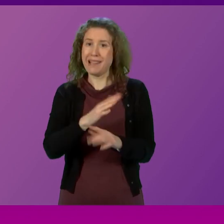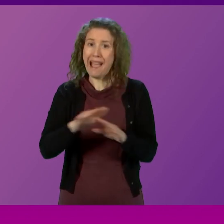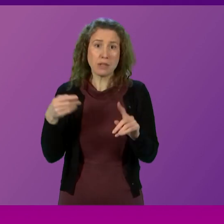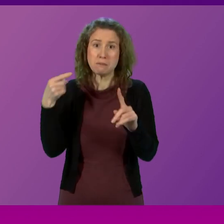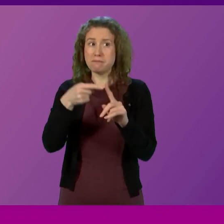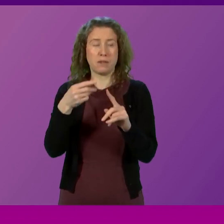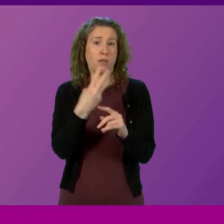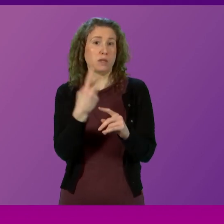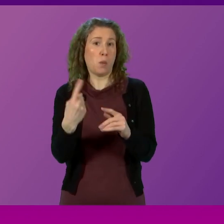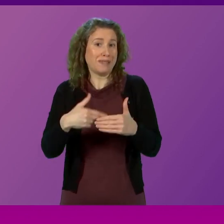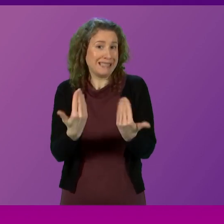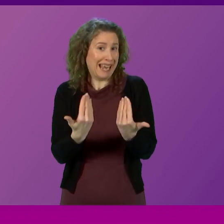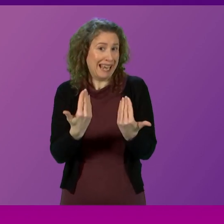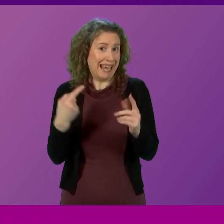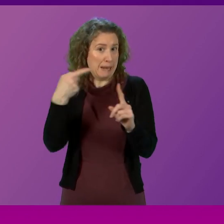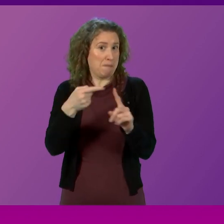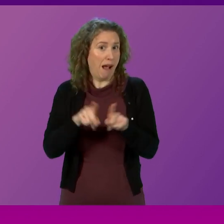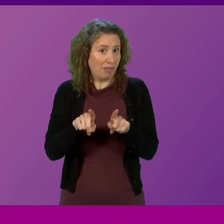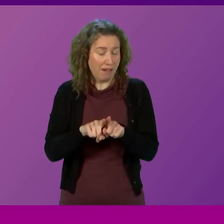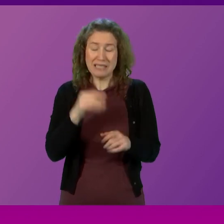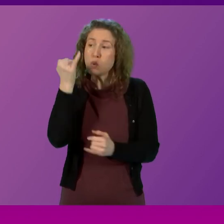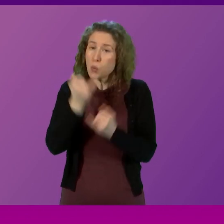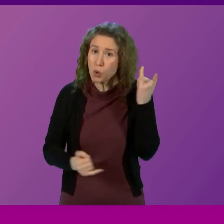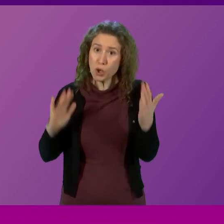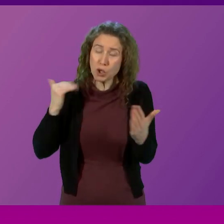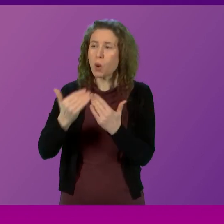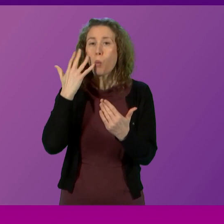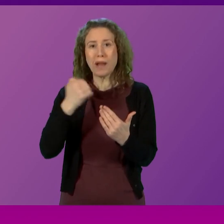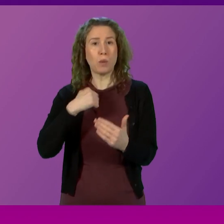worst that it has ever been. When will our cancer treatment standards be met?